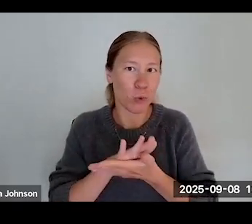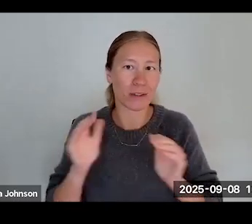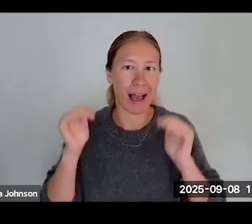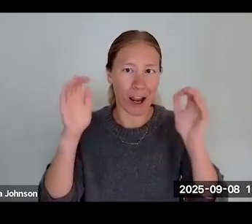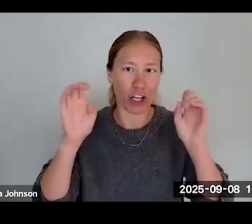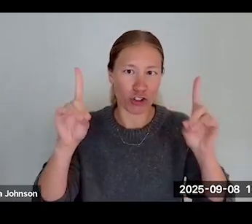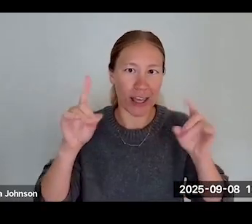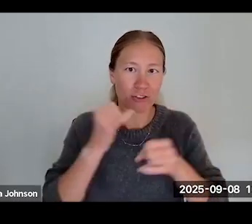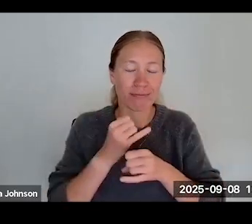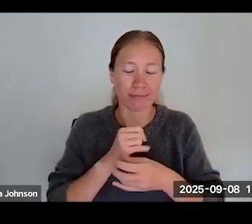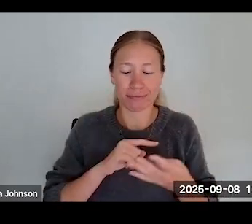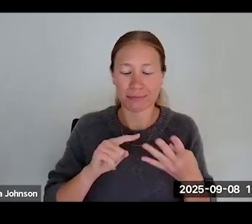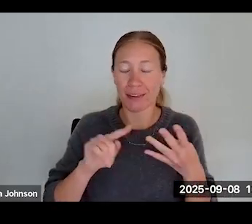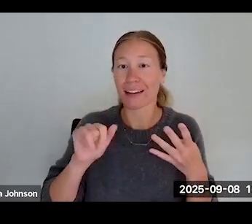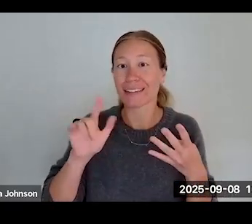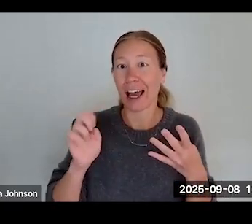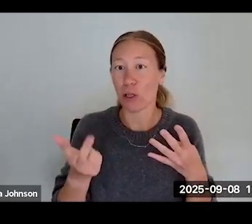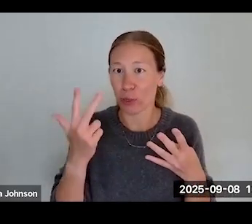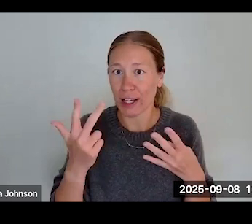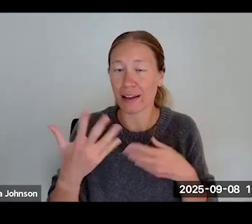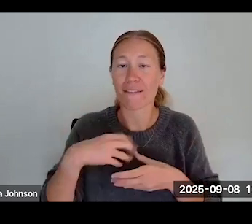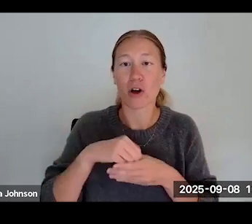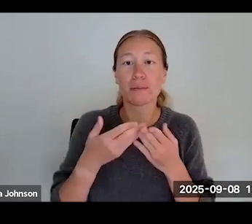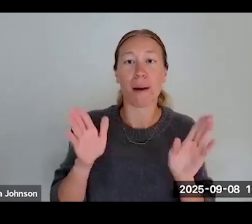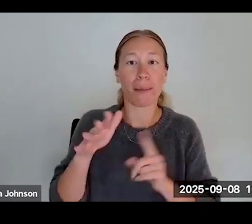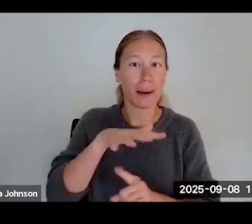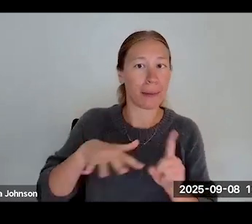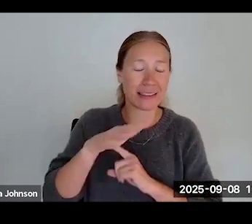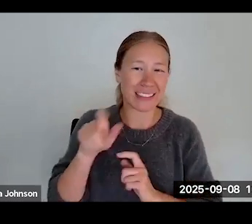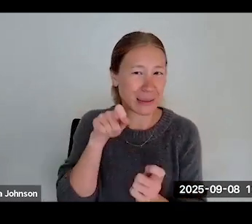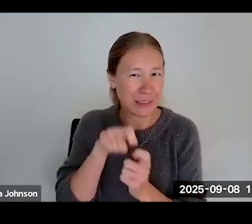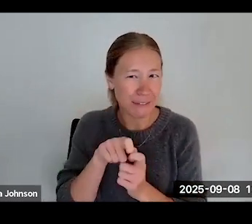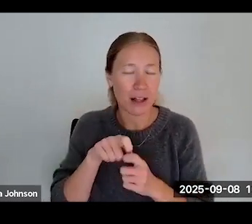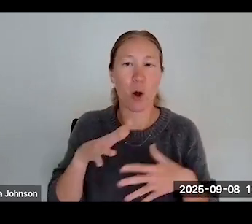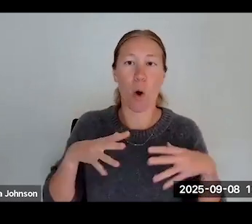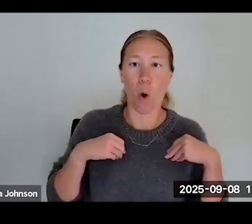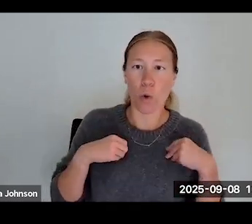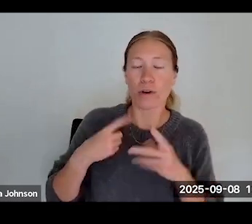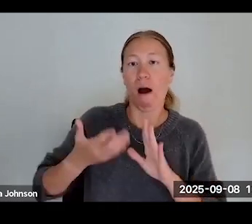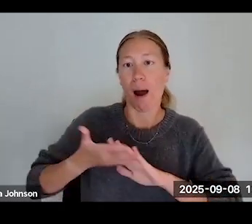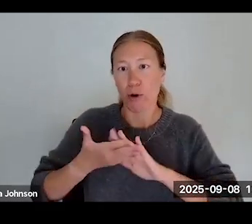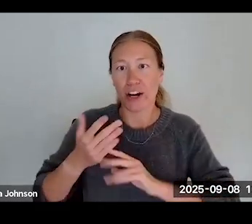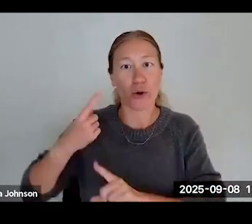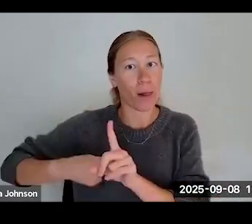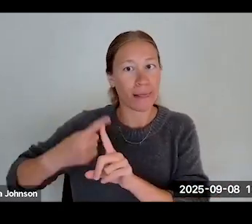Title III covers public places. And specifically, these are owned, operated, or leased by private organizations